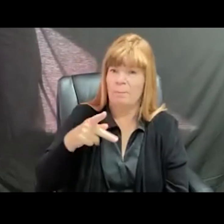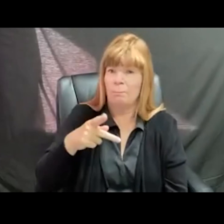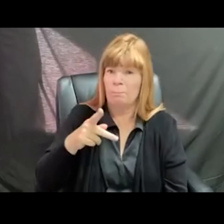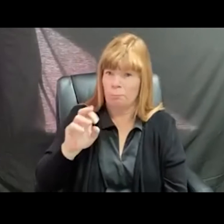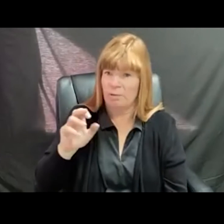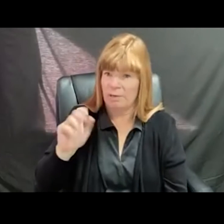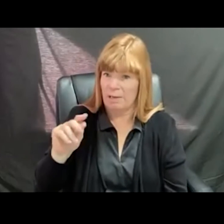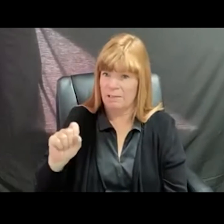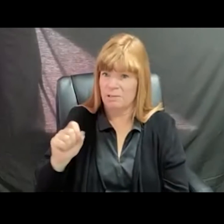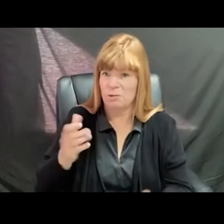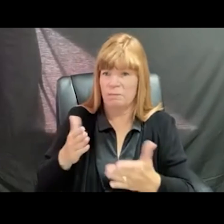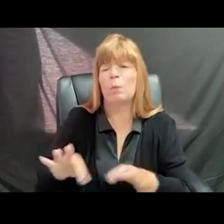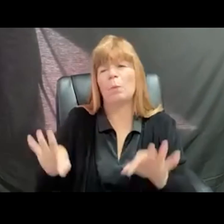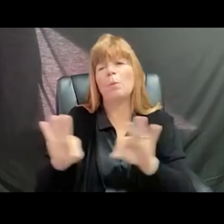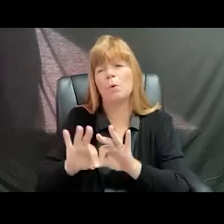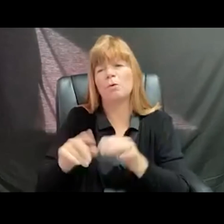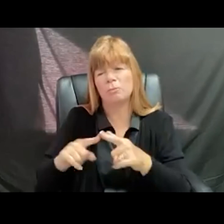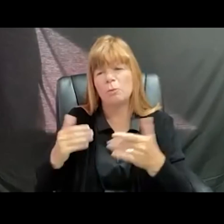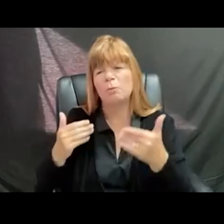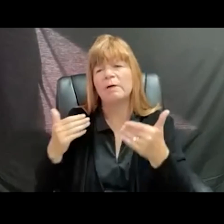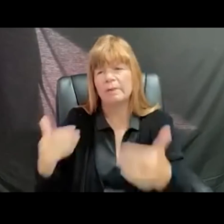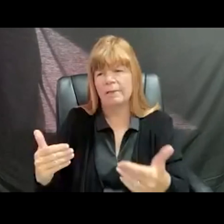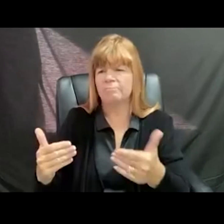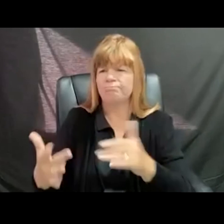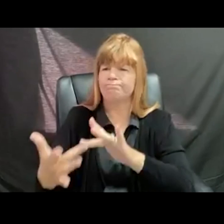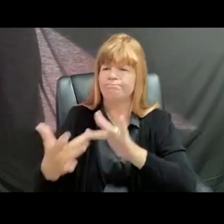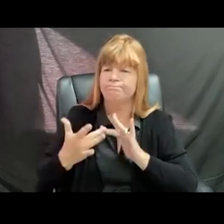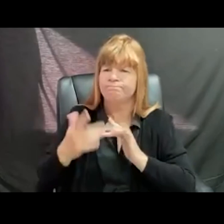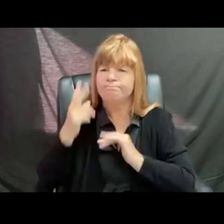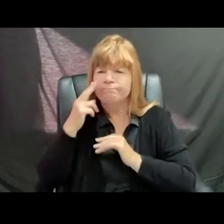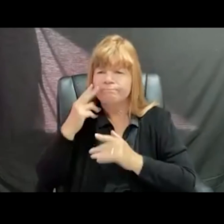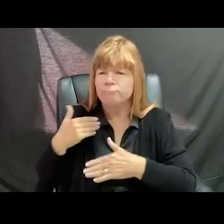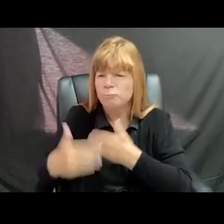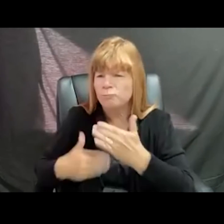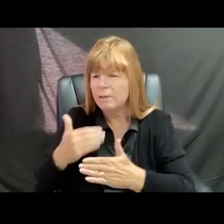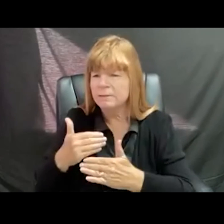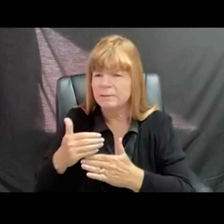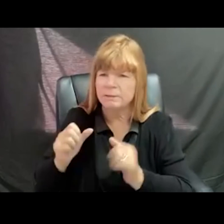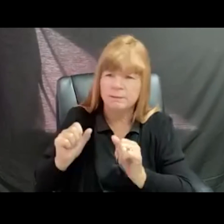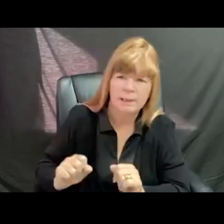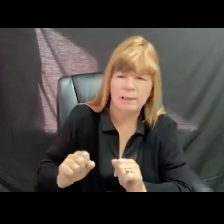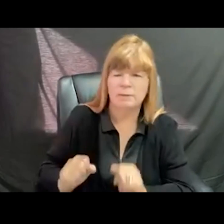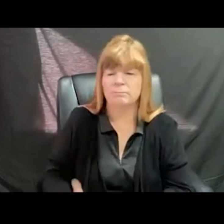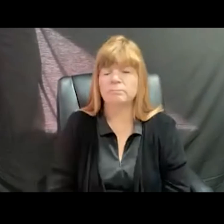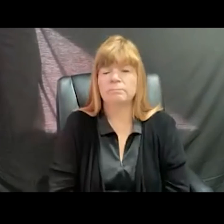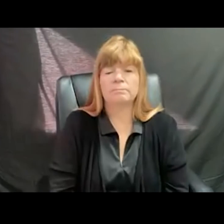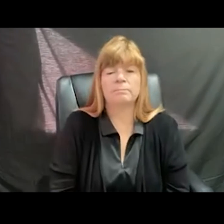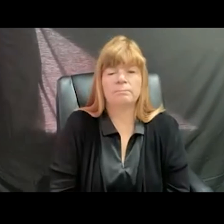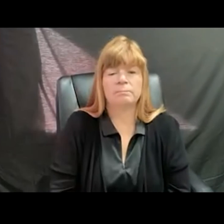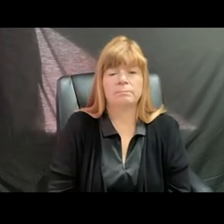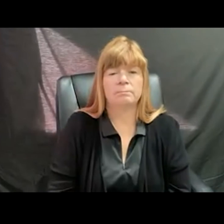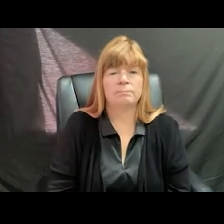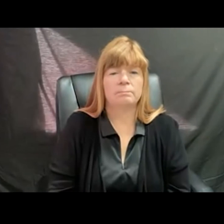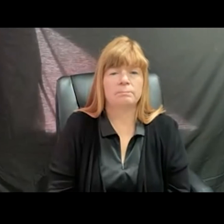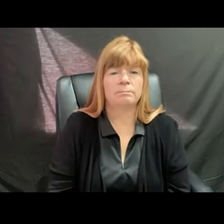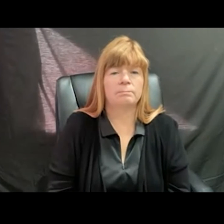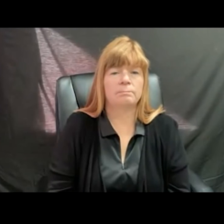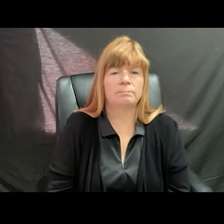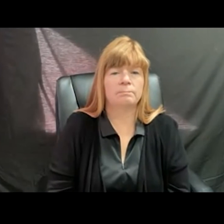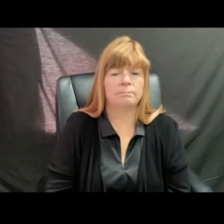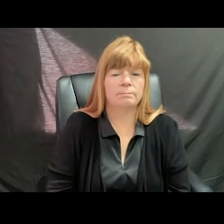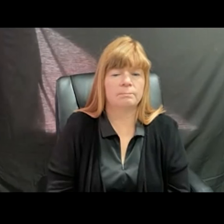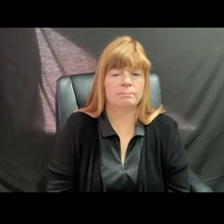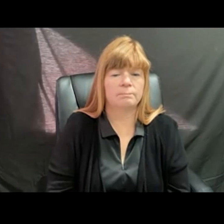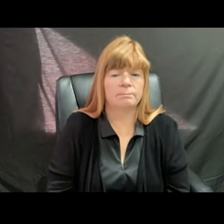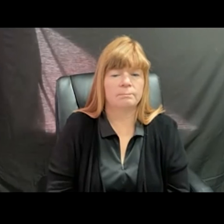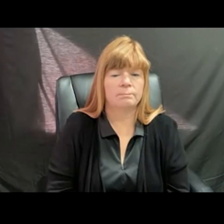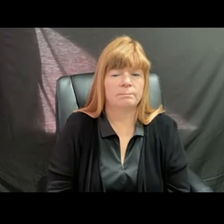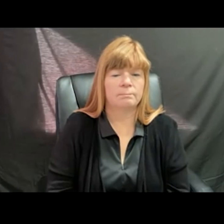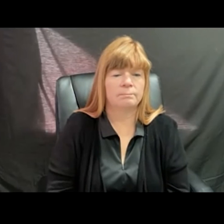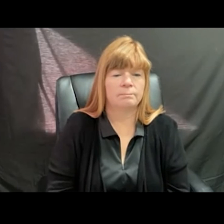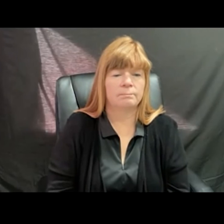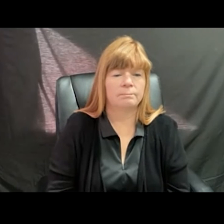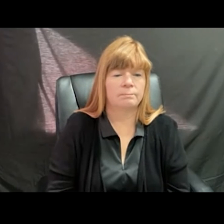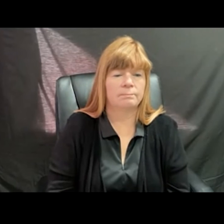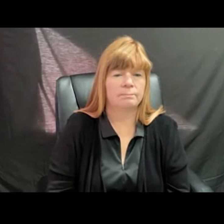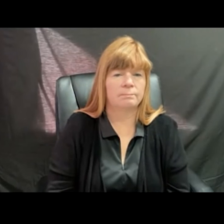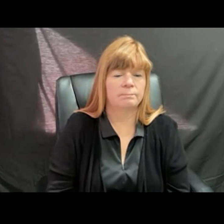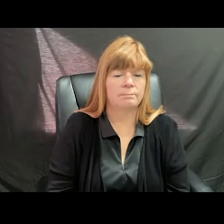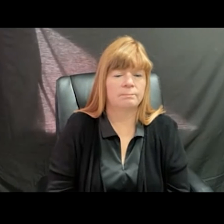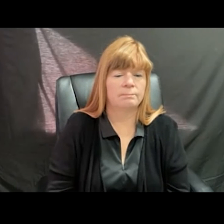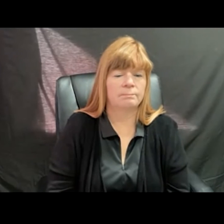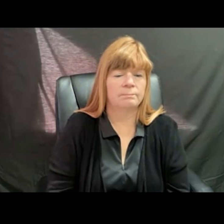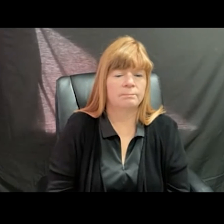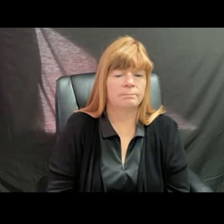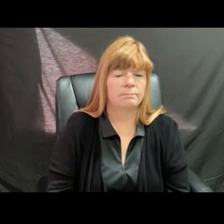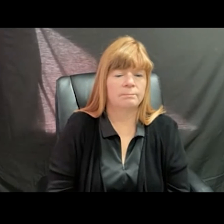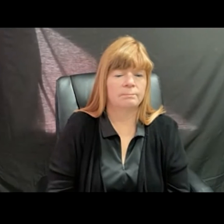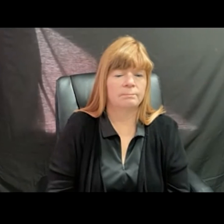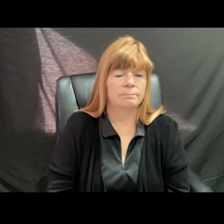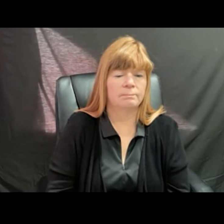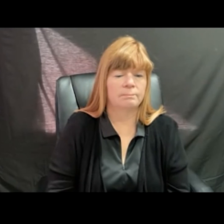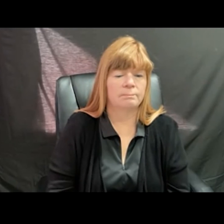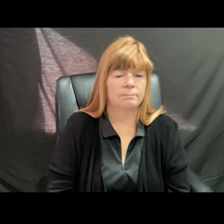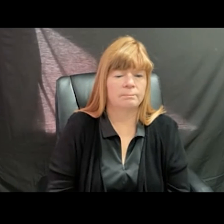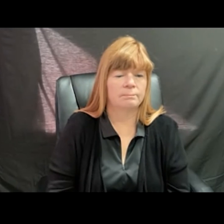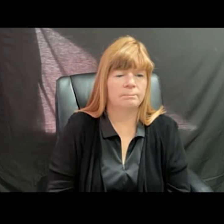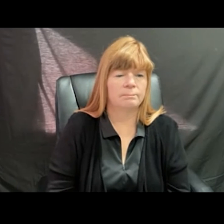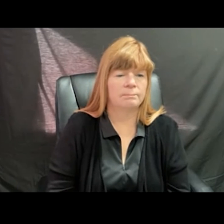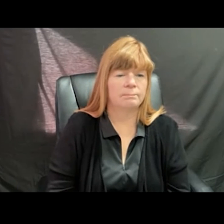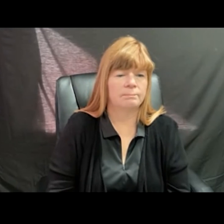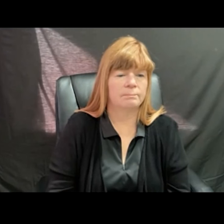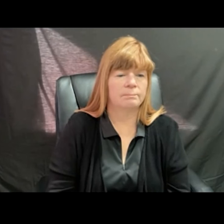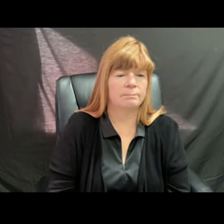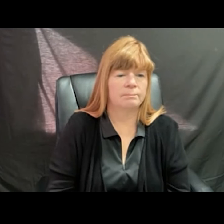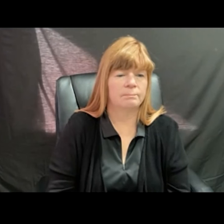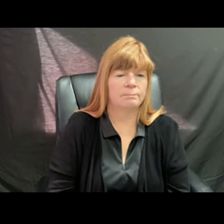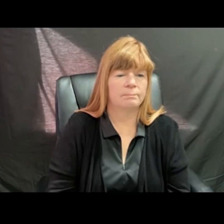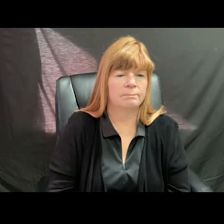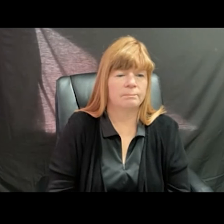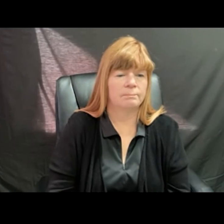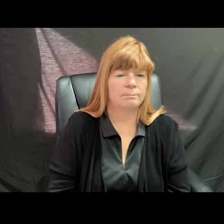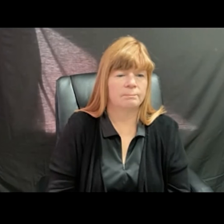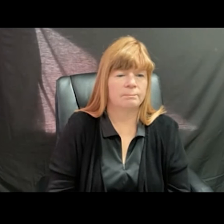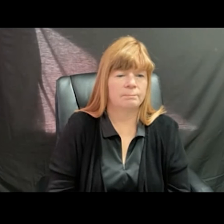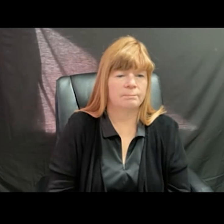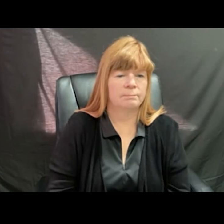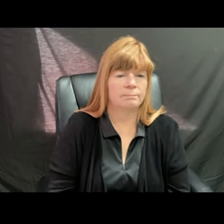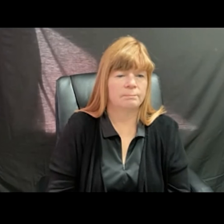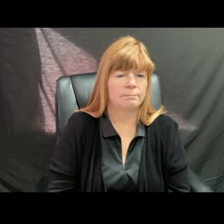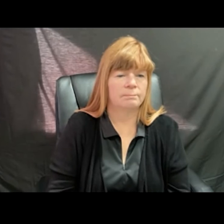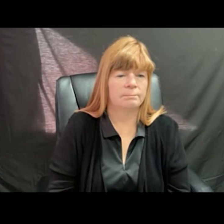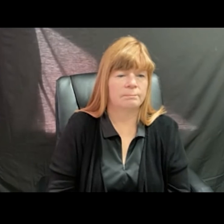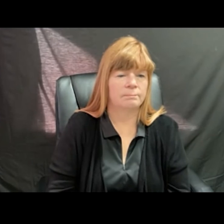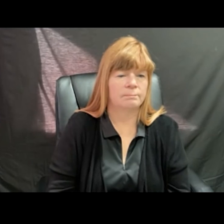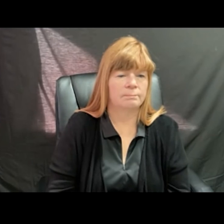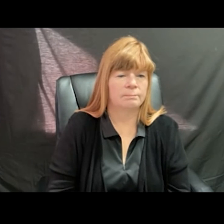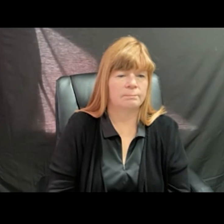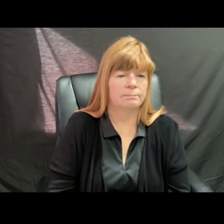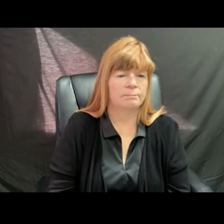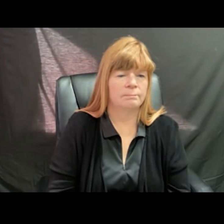it's worth going through that process to see you know to find out.